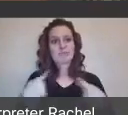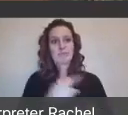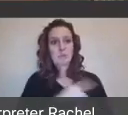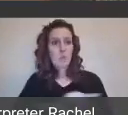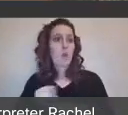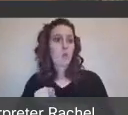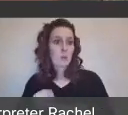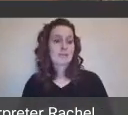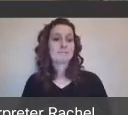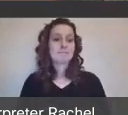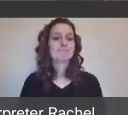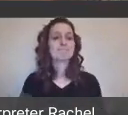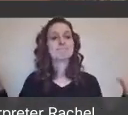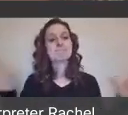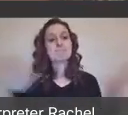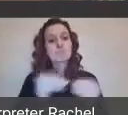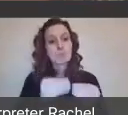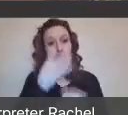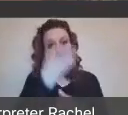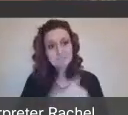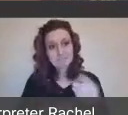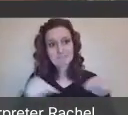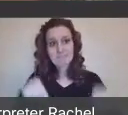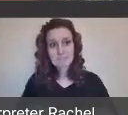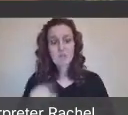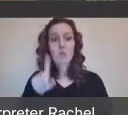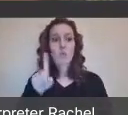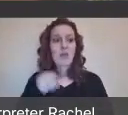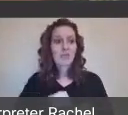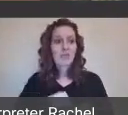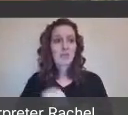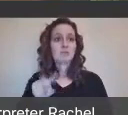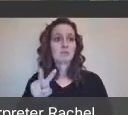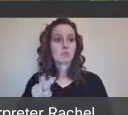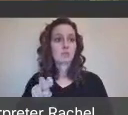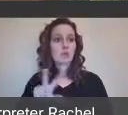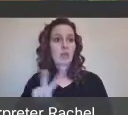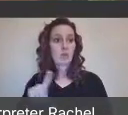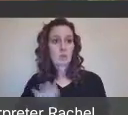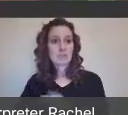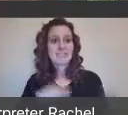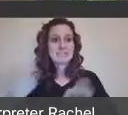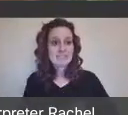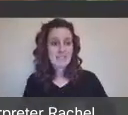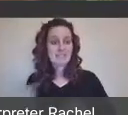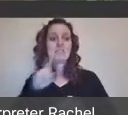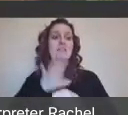bringing us to a total of 1,231 deaths confirmed positive from COVID-19.